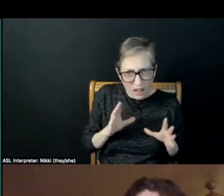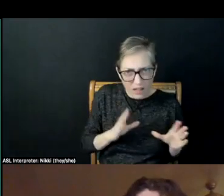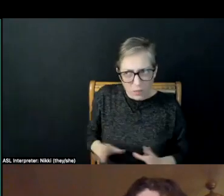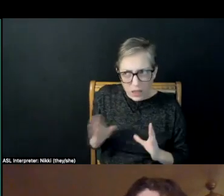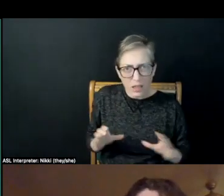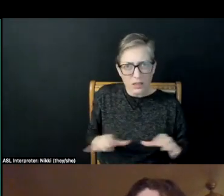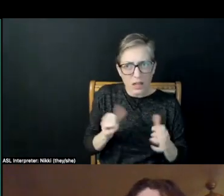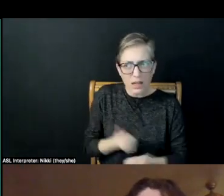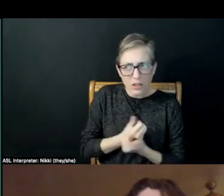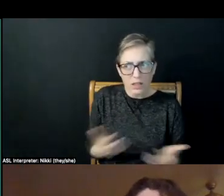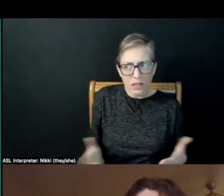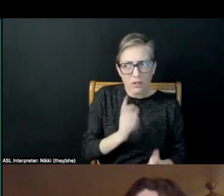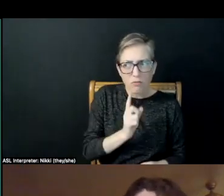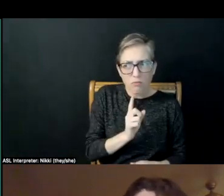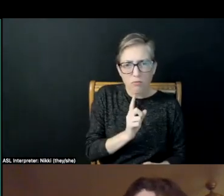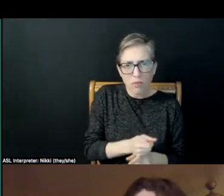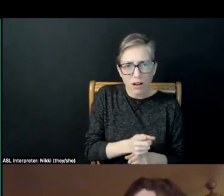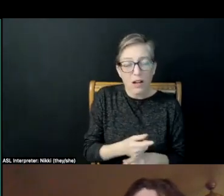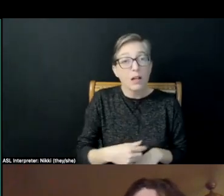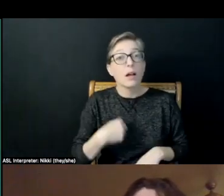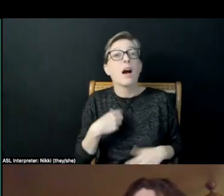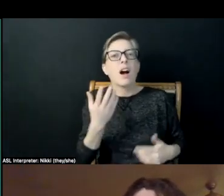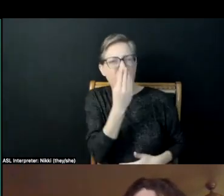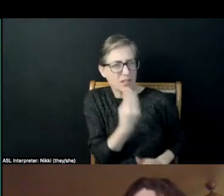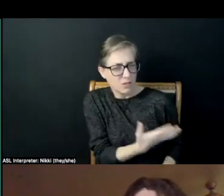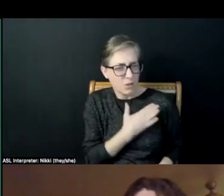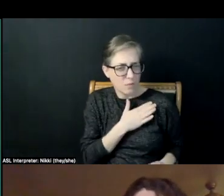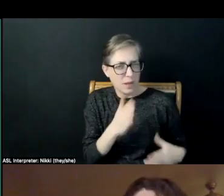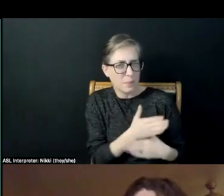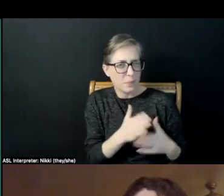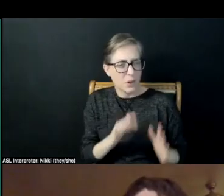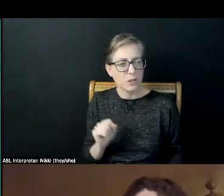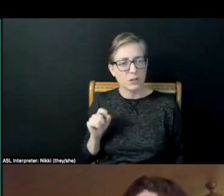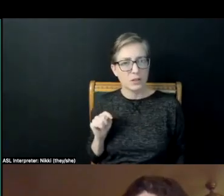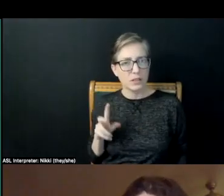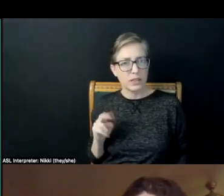we were waiting for the social worker and I said I just have to get ahead of this.